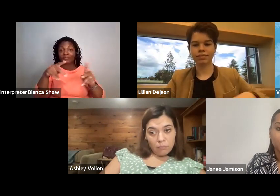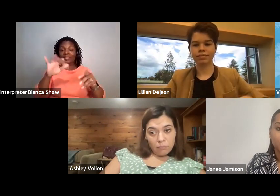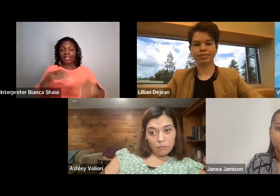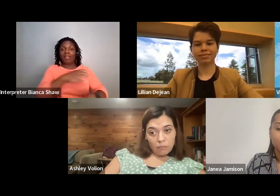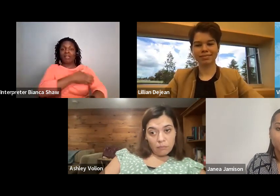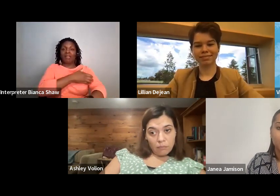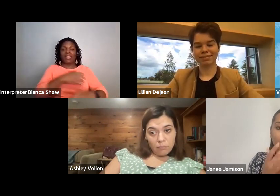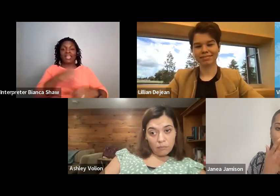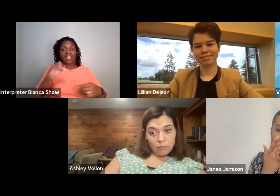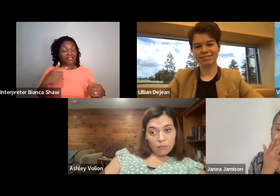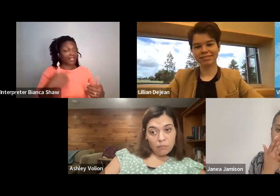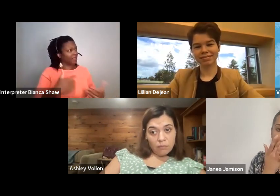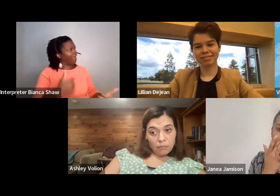I have a right to. This is the law. I know my rights.